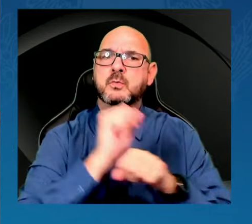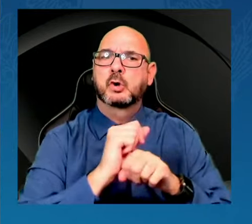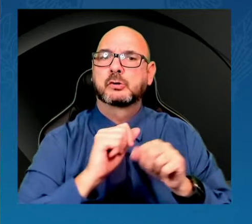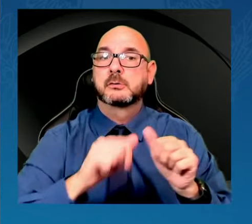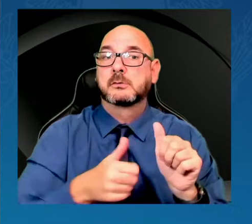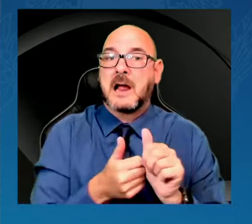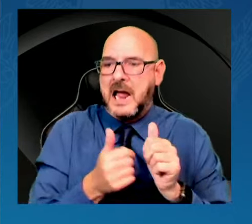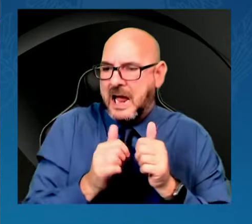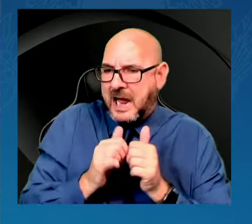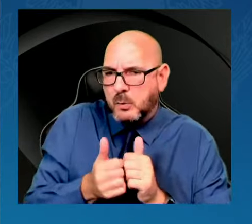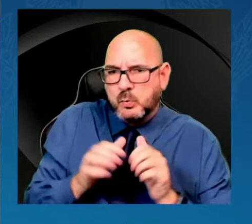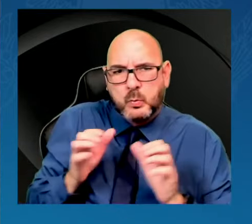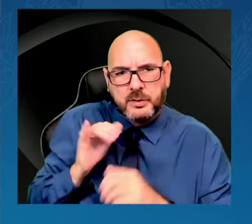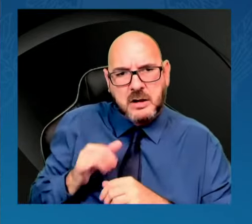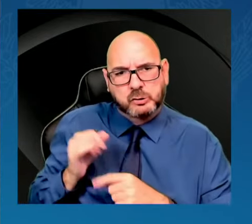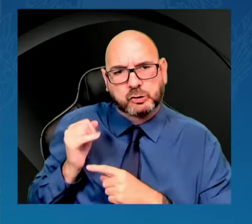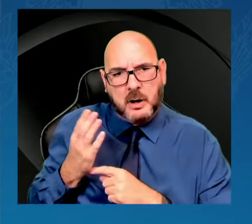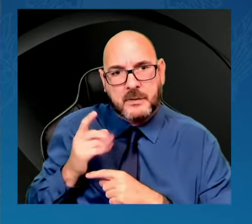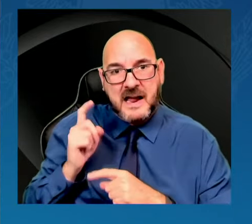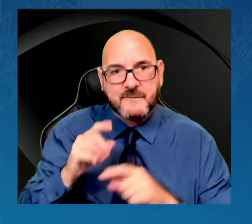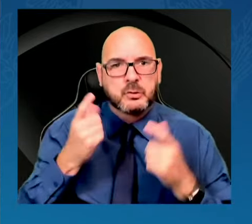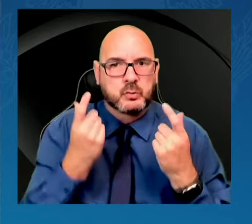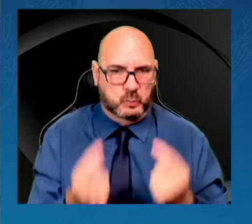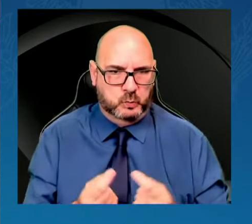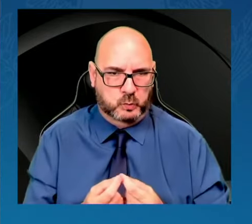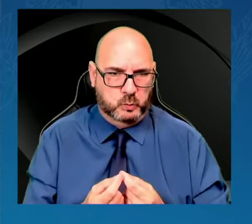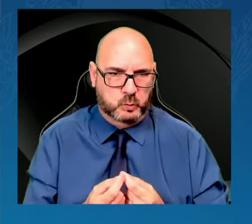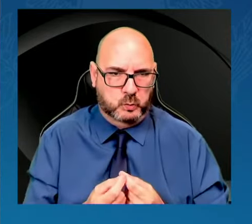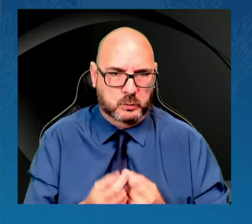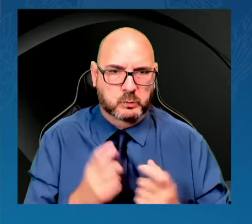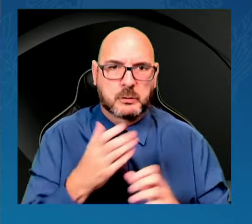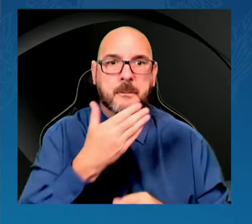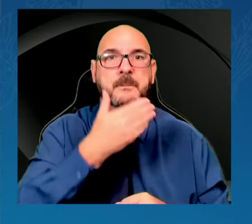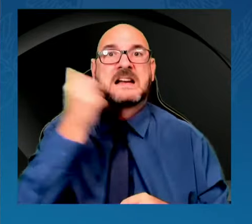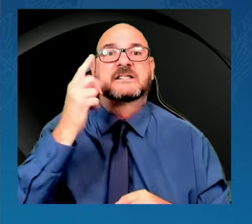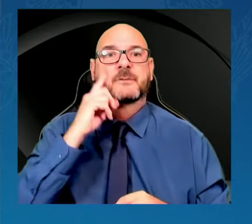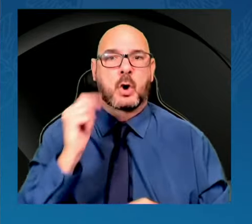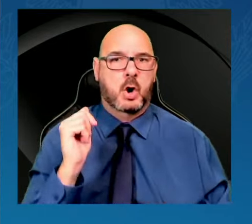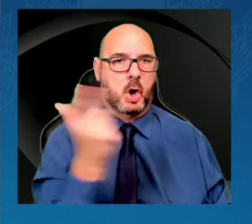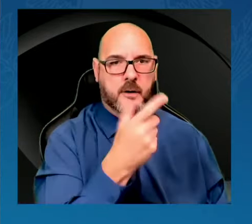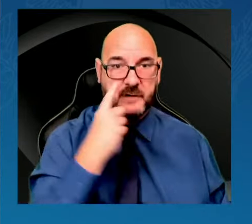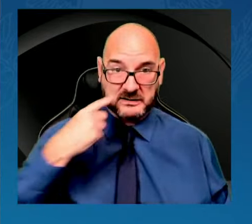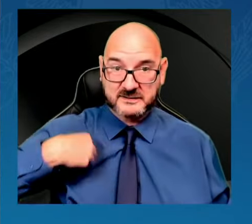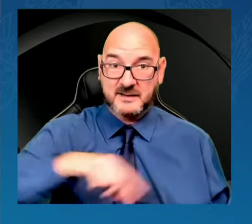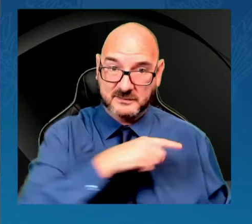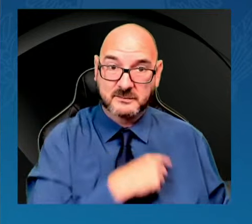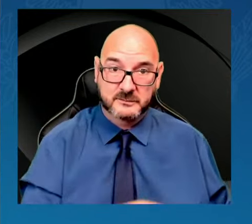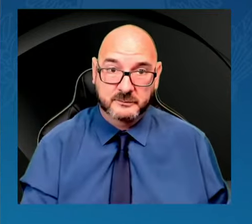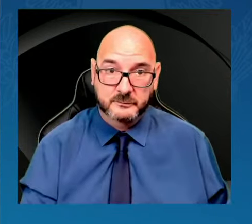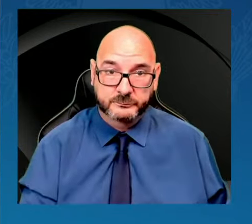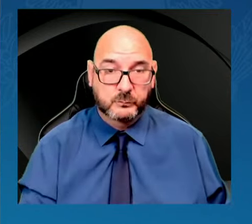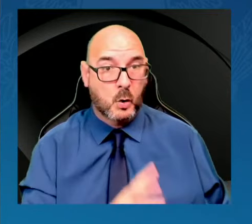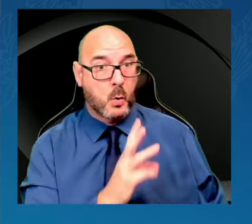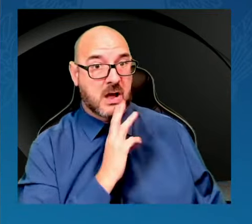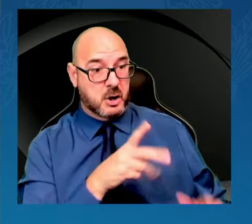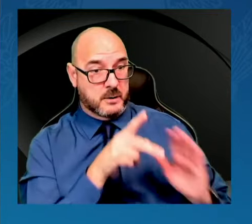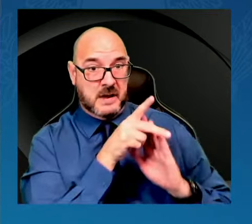in the best interest of all of us. So, you know, water policy can go in all these different -- it flows in different directions.